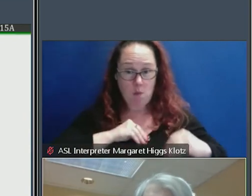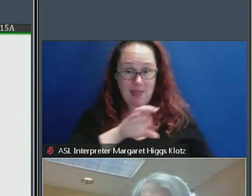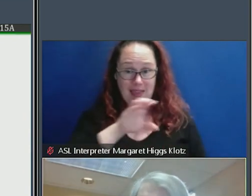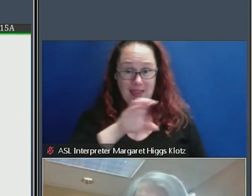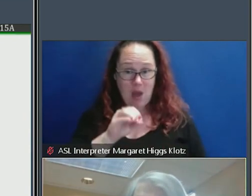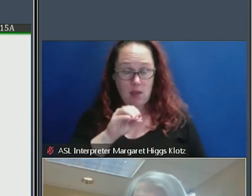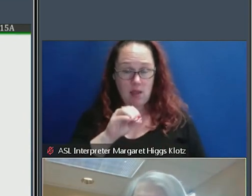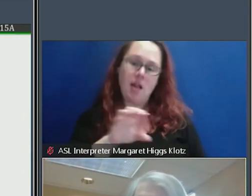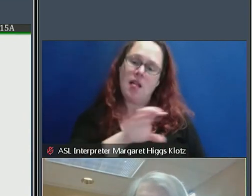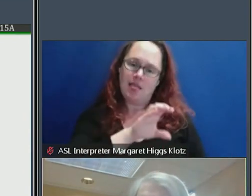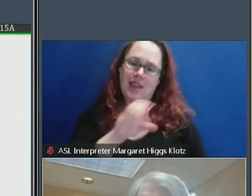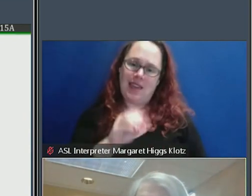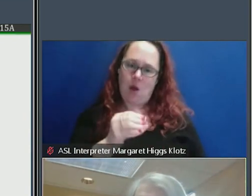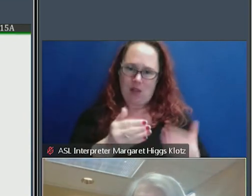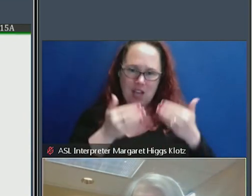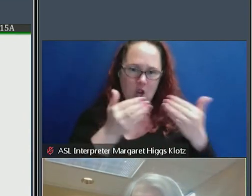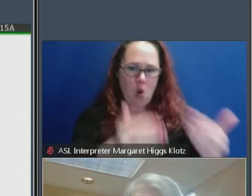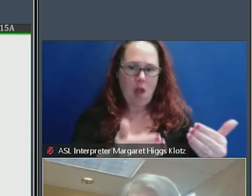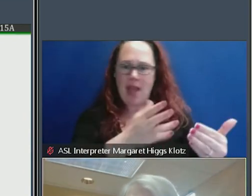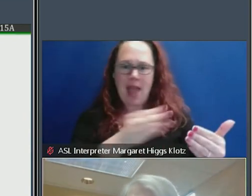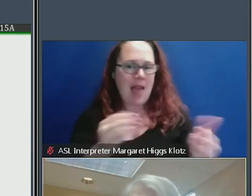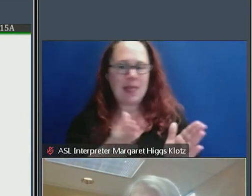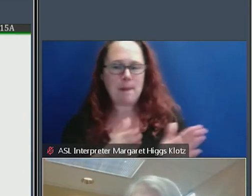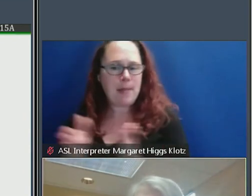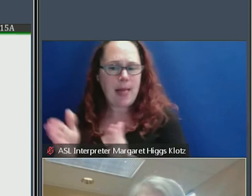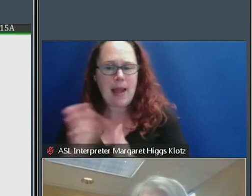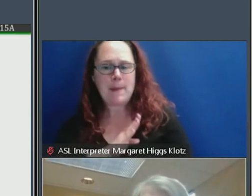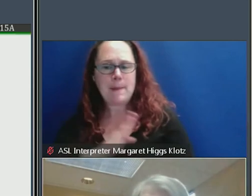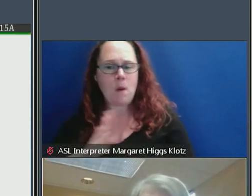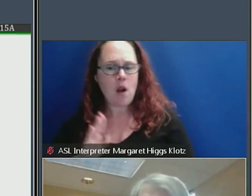And the planning board is limited to providing input and the